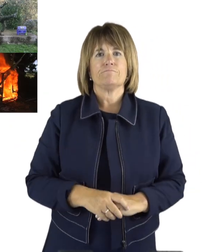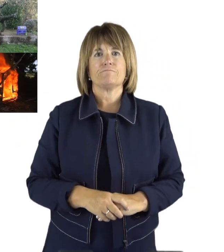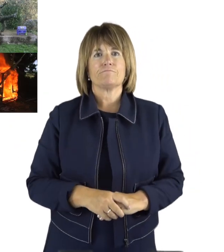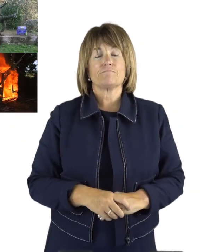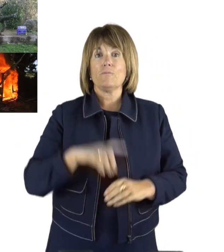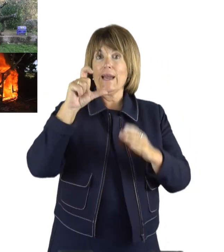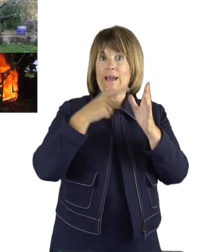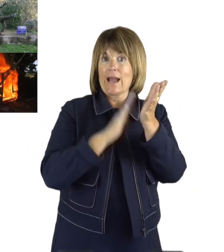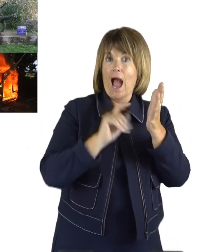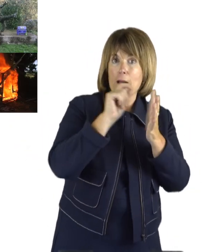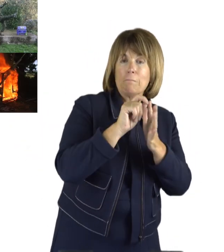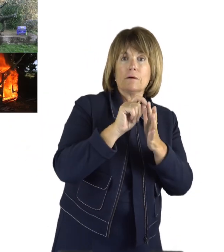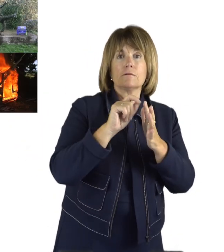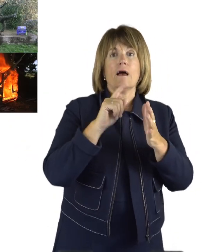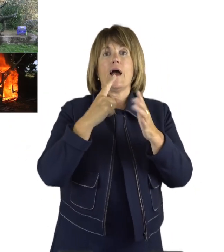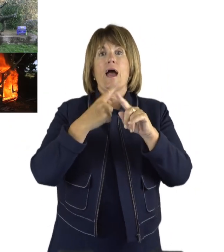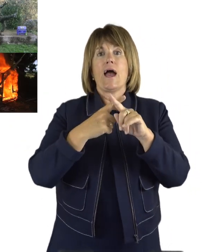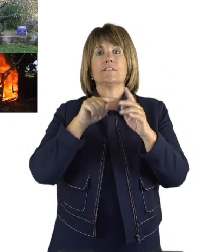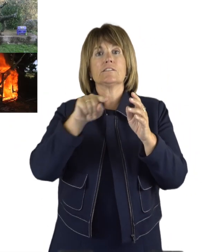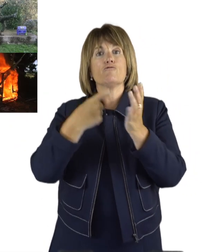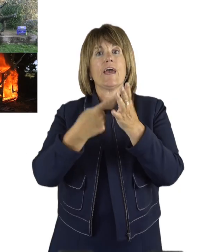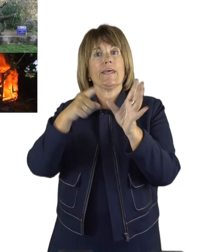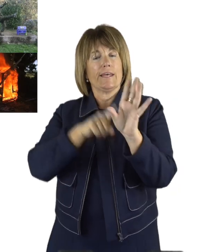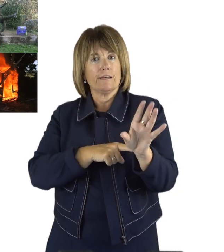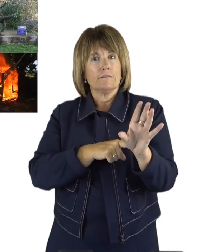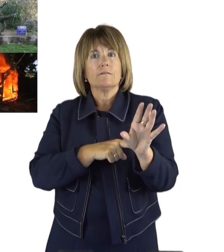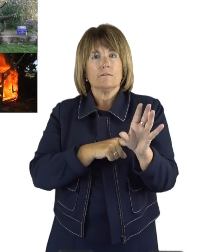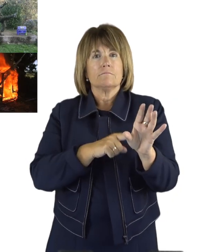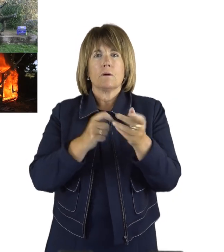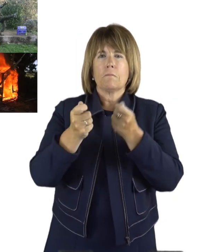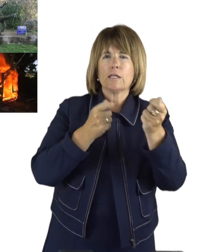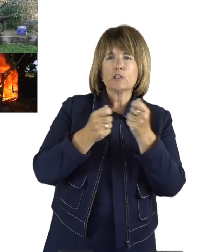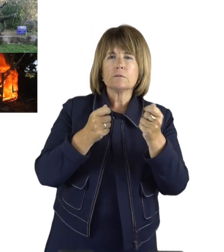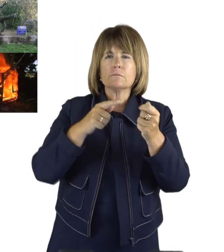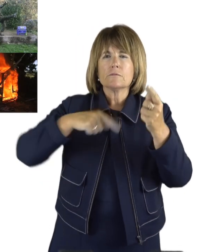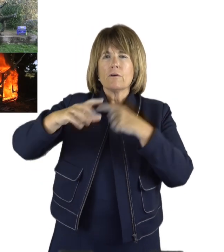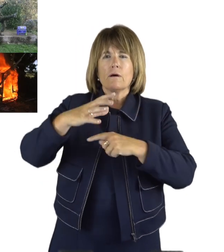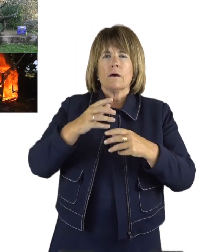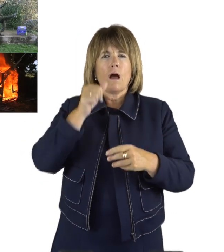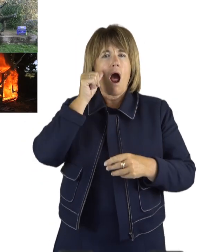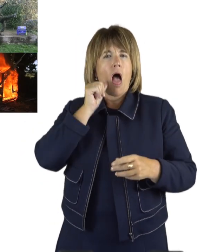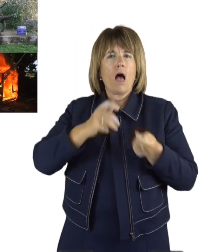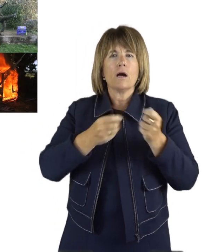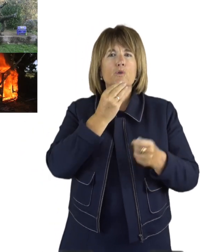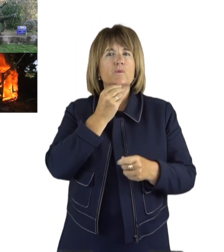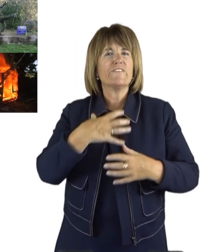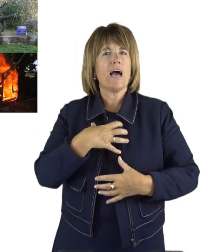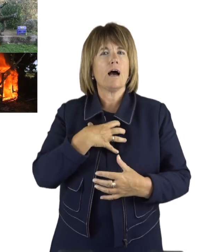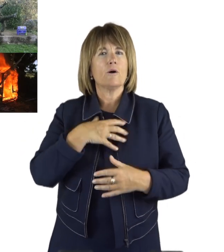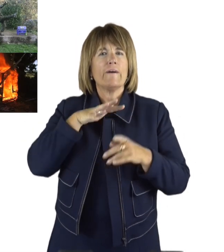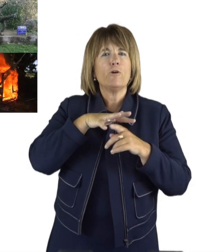Camp X-Ray. Perception management, the manipulation of the public through fear.